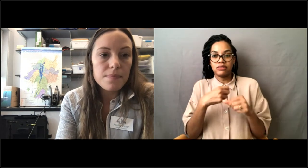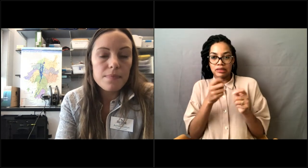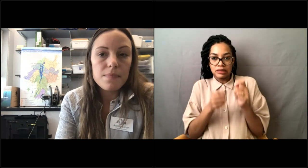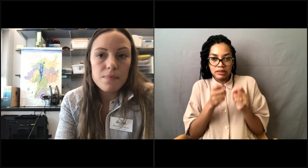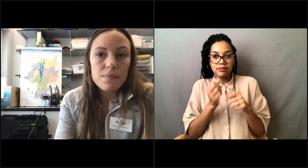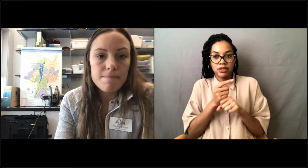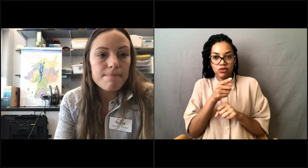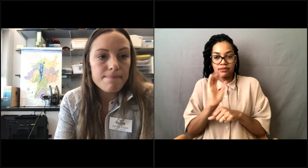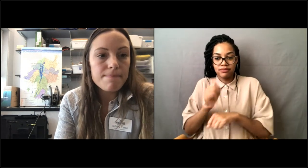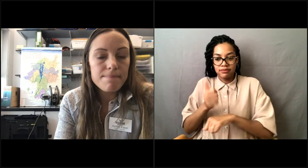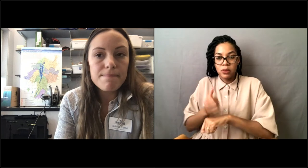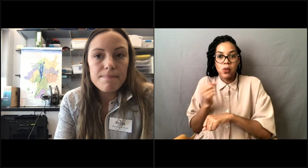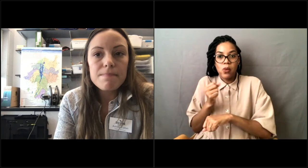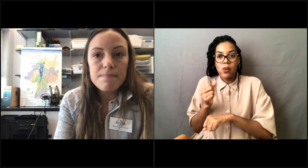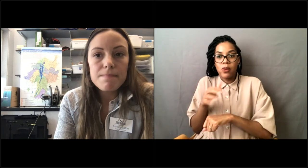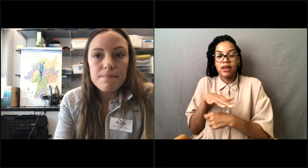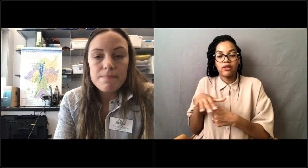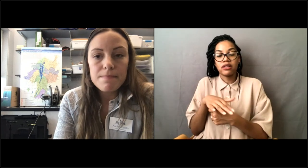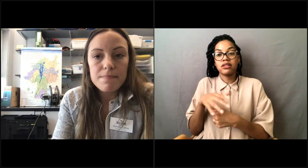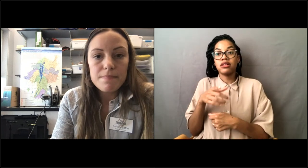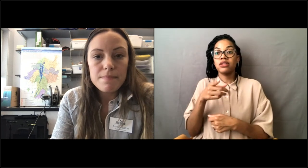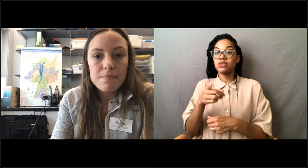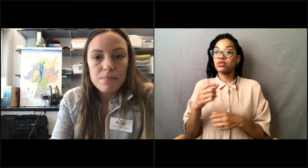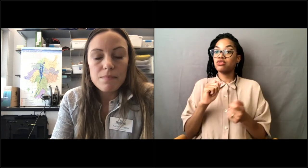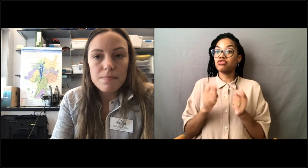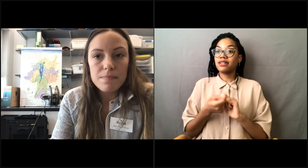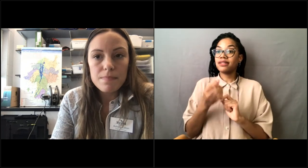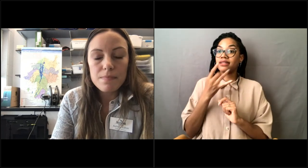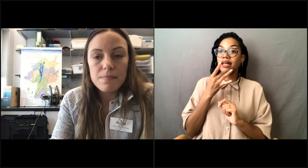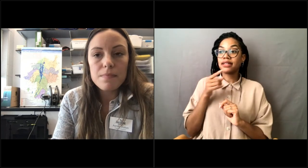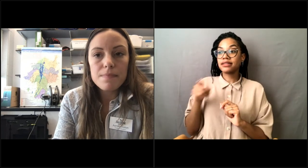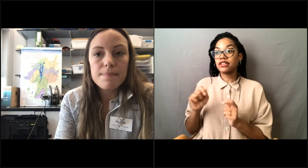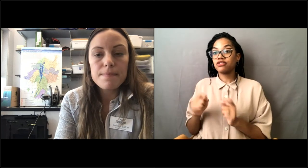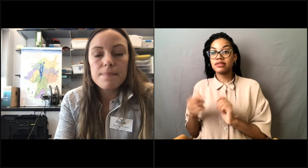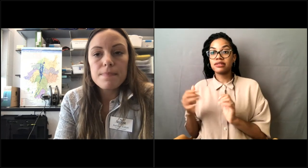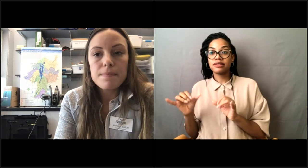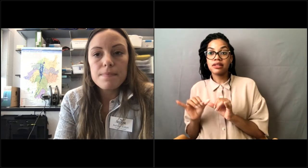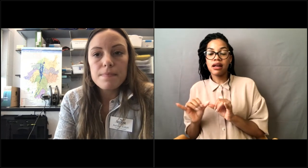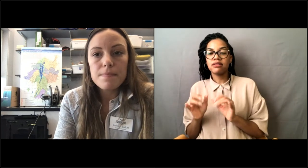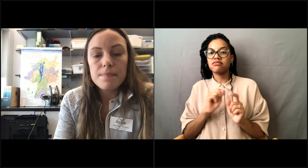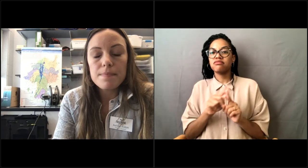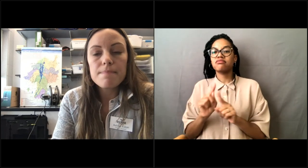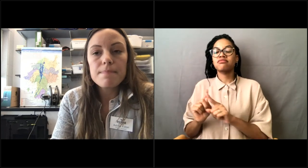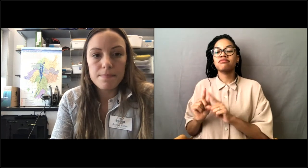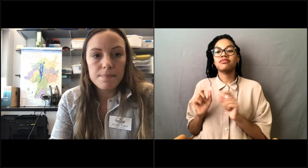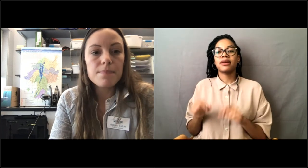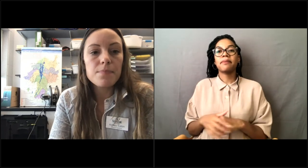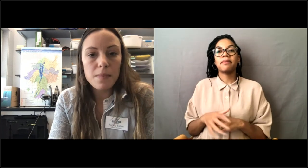like you said, changing the light. So that's a good point for everyone to know. So I'm going to hold on, 'cause I know you still have more to share with us